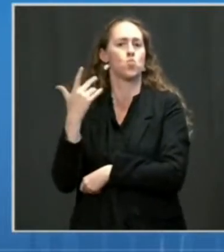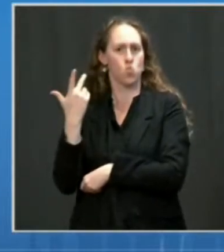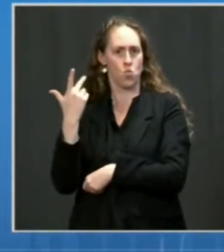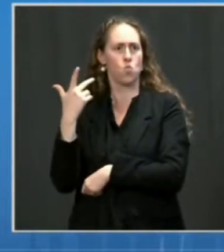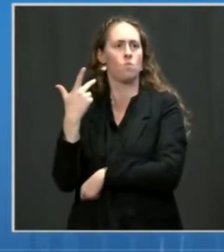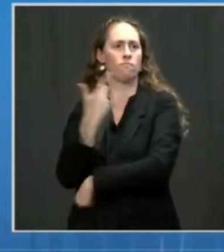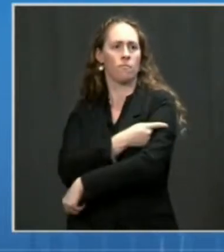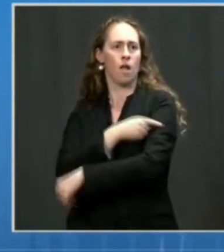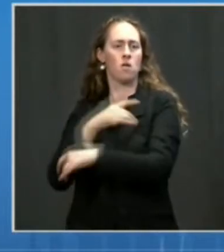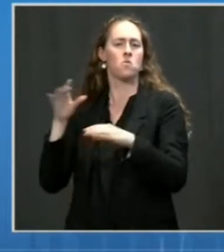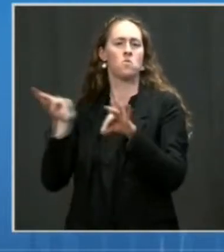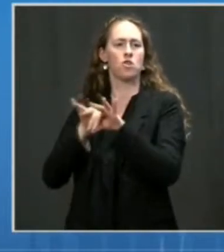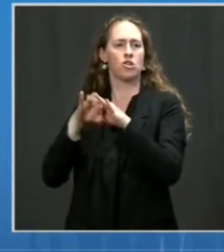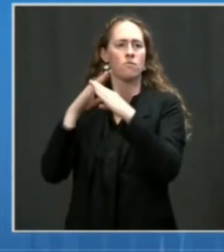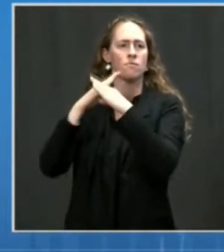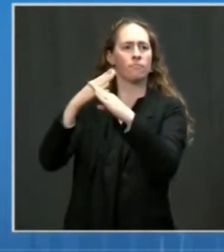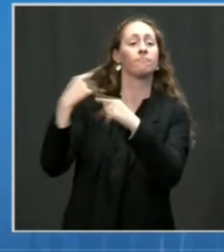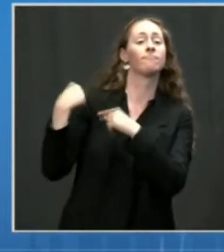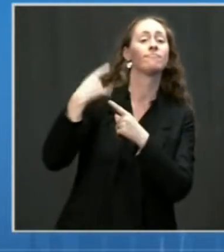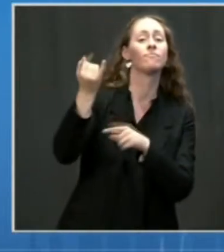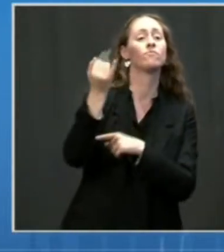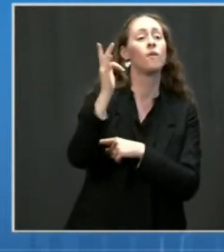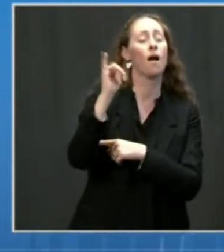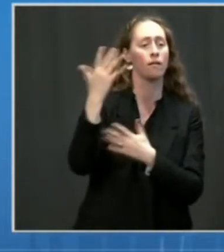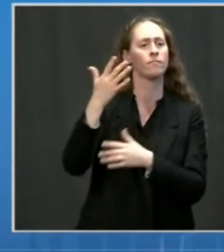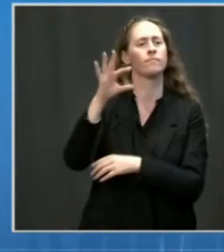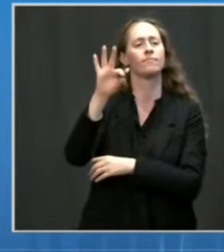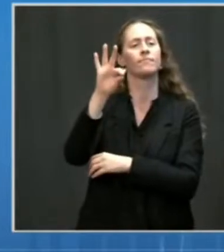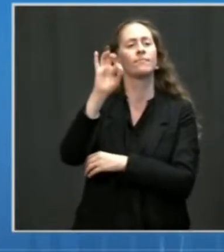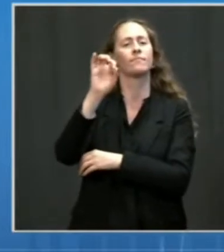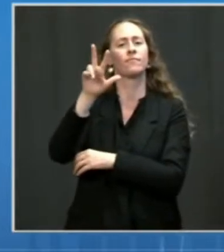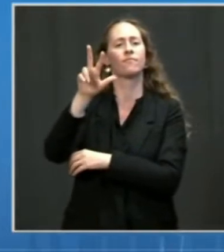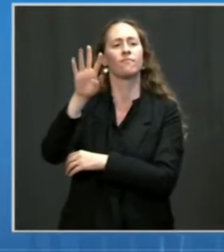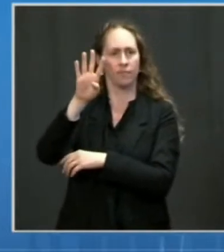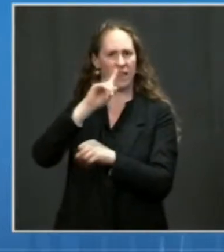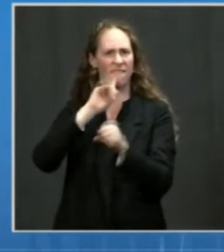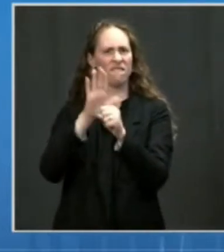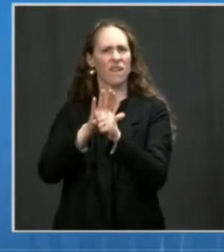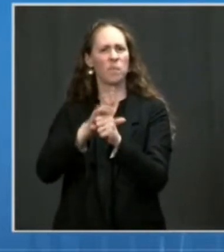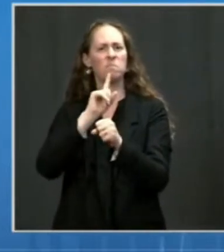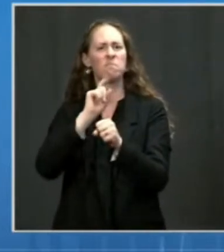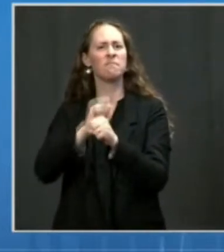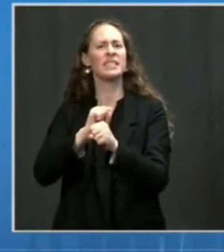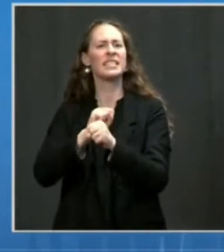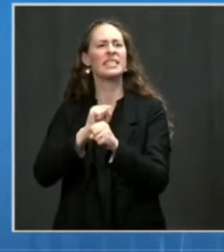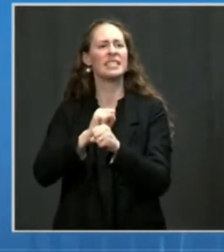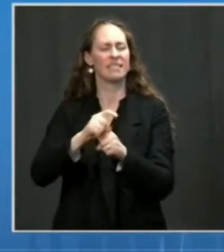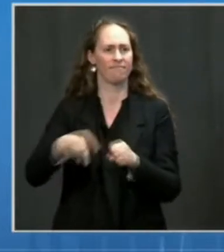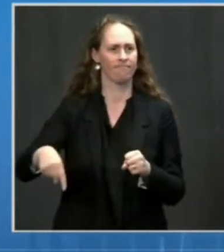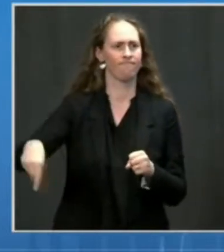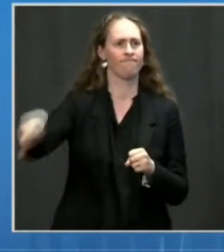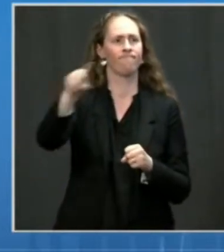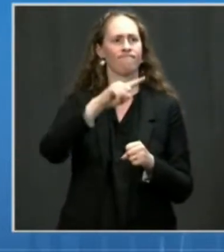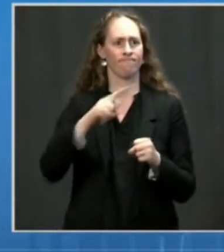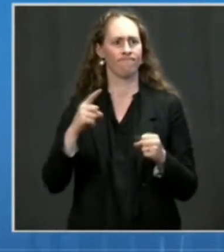SUBSEQUENT PUBLIC HEALTH FOLLOW UP, WE SAW THE POWER OF VACCINES AND MASKS. OVER THE MONTH OF JULY, THERE